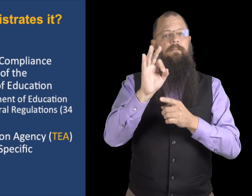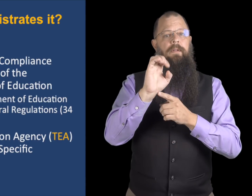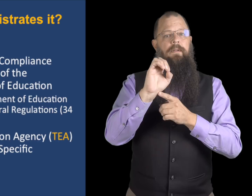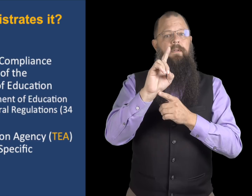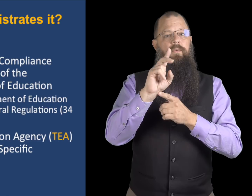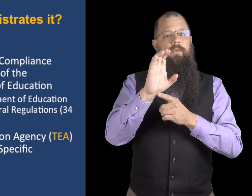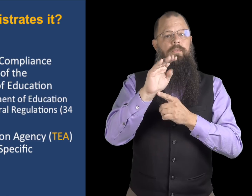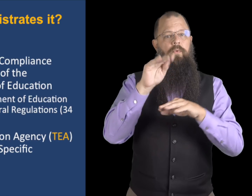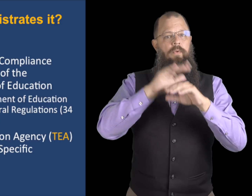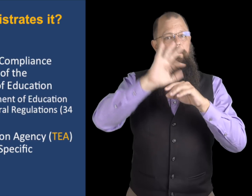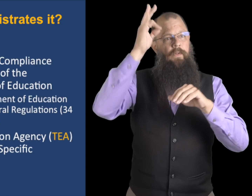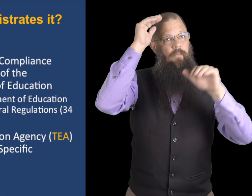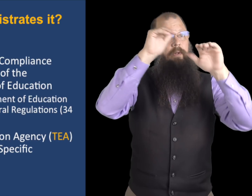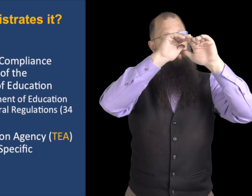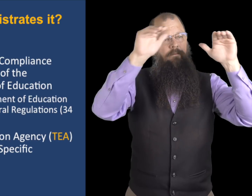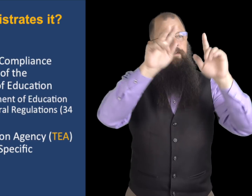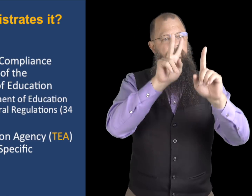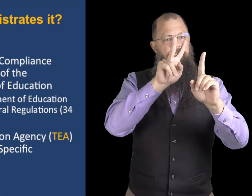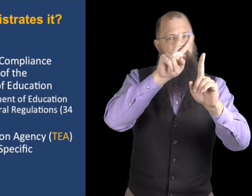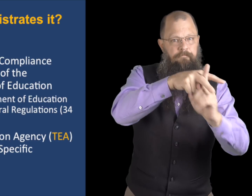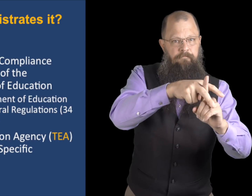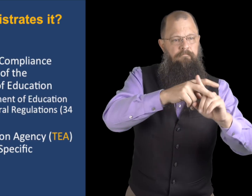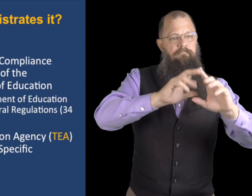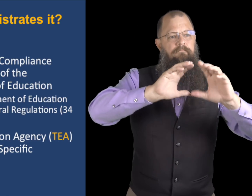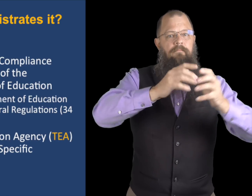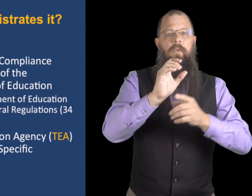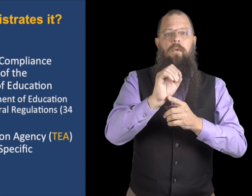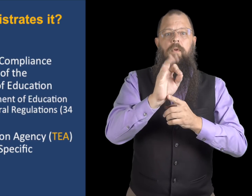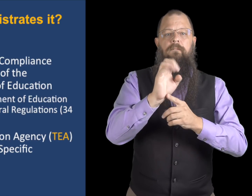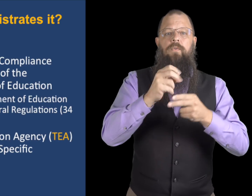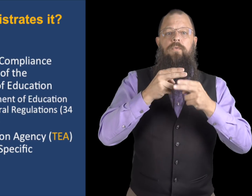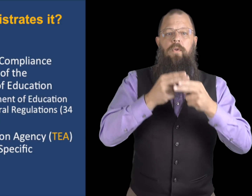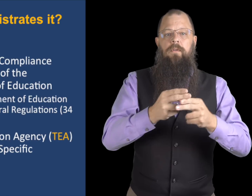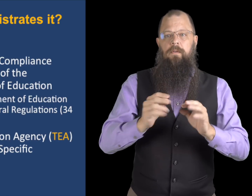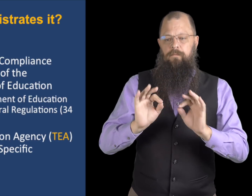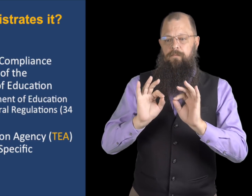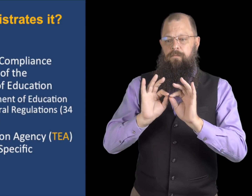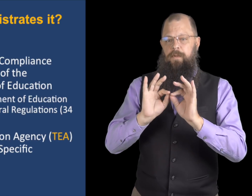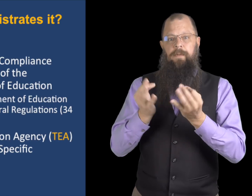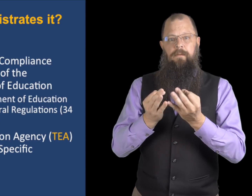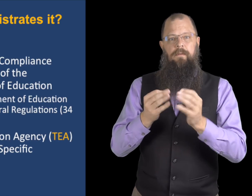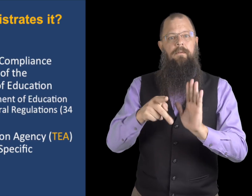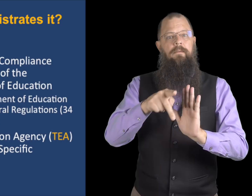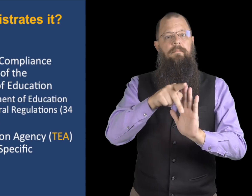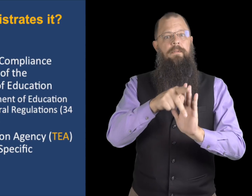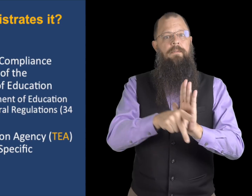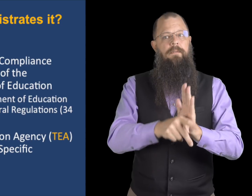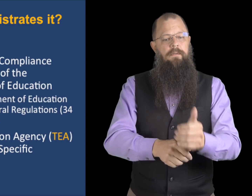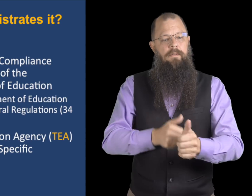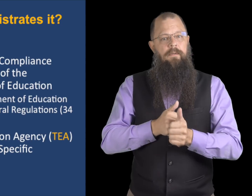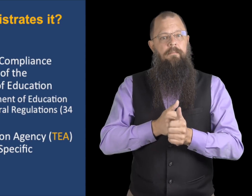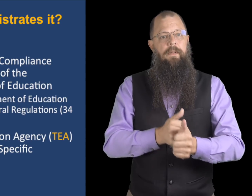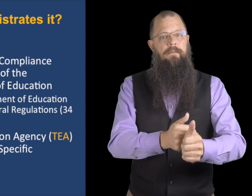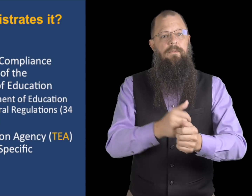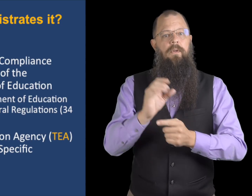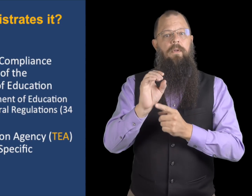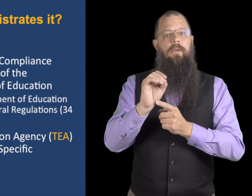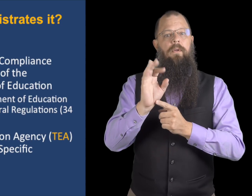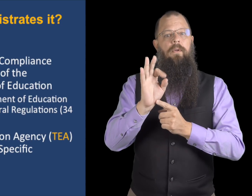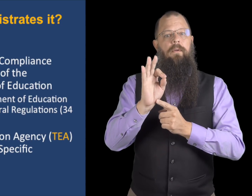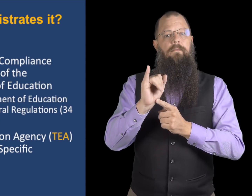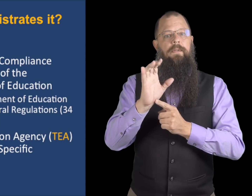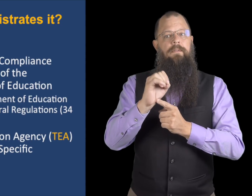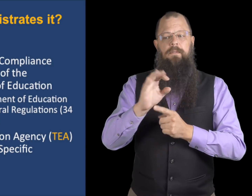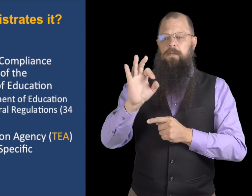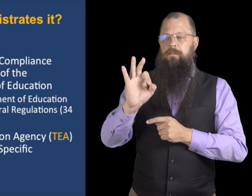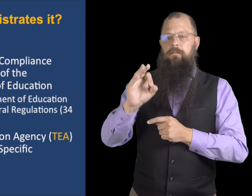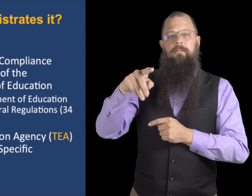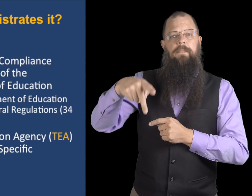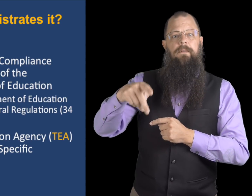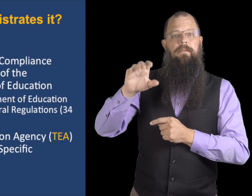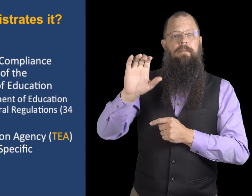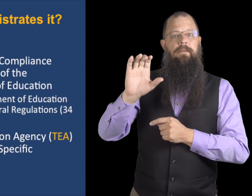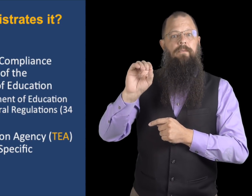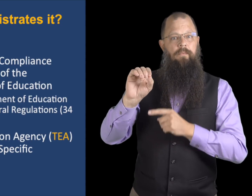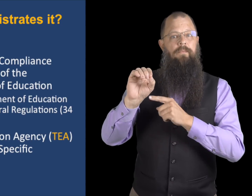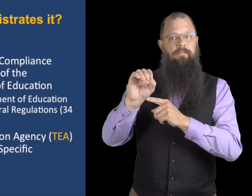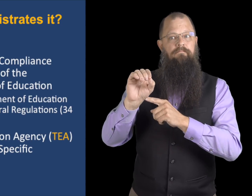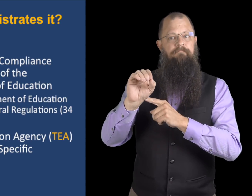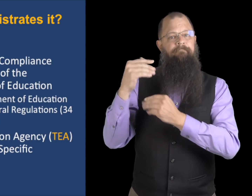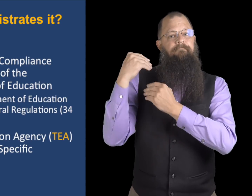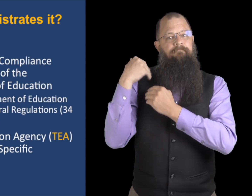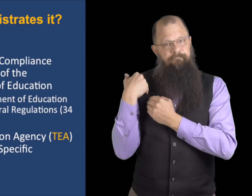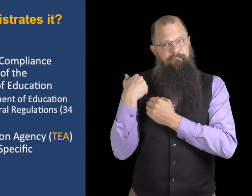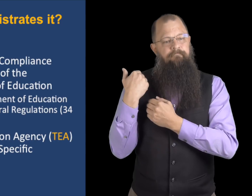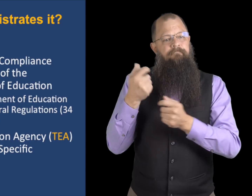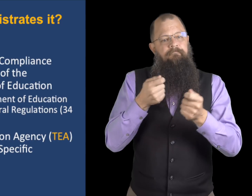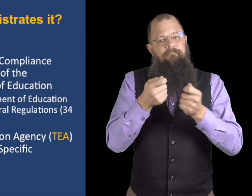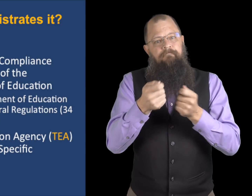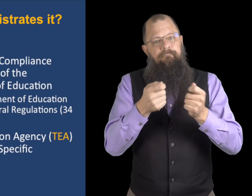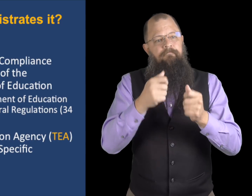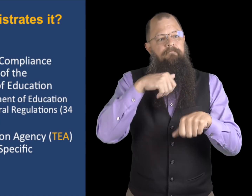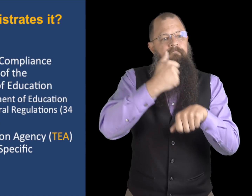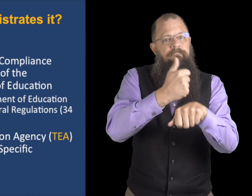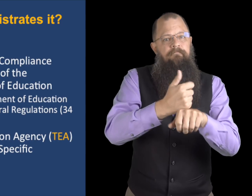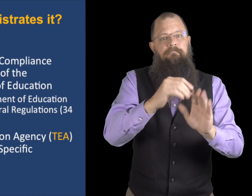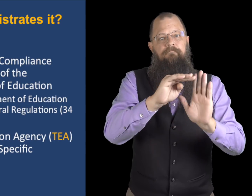Department of Education in the Family Policy Compliance Office or FPCO. This